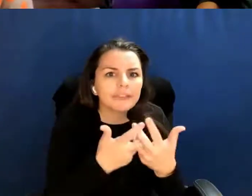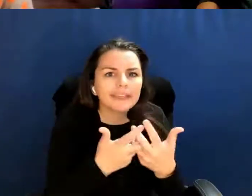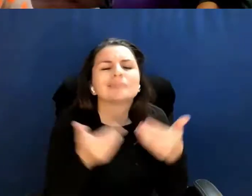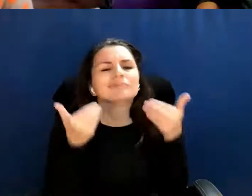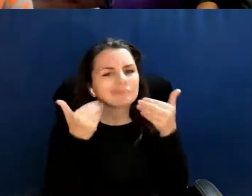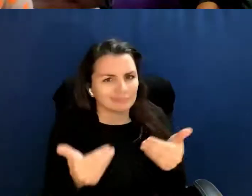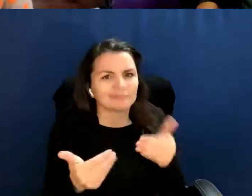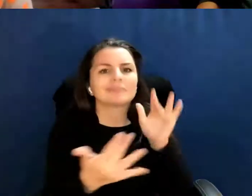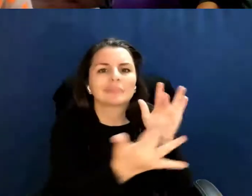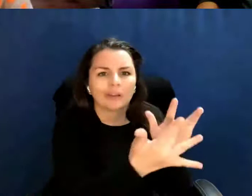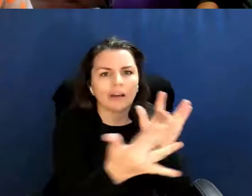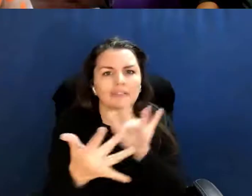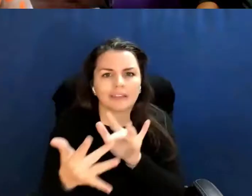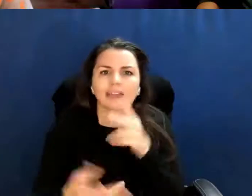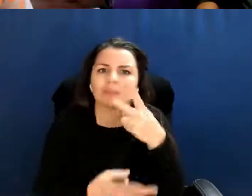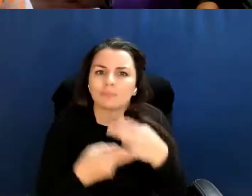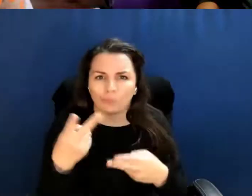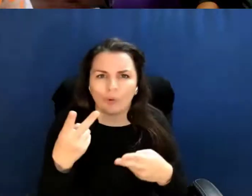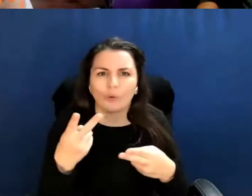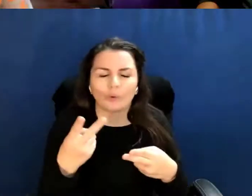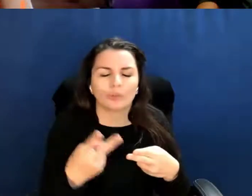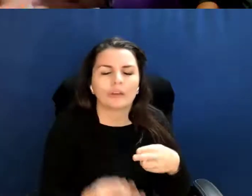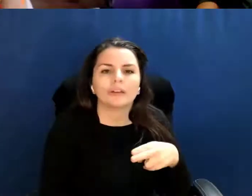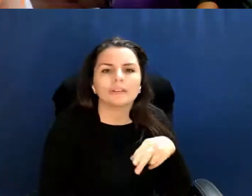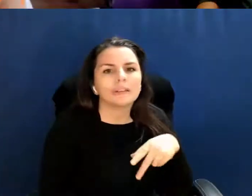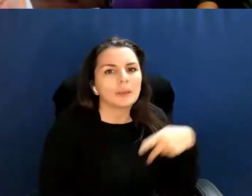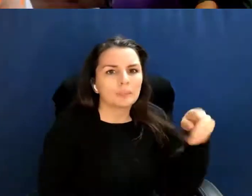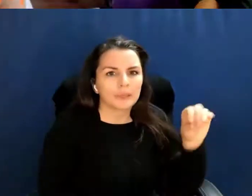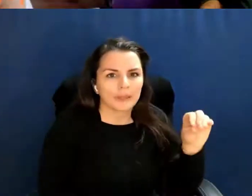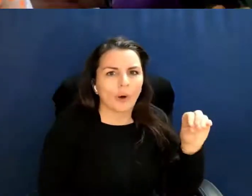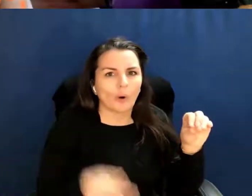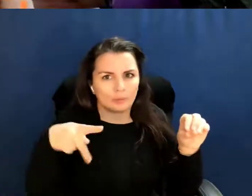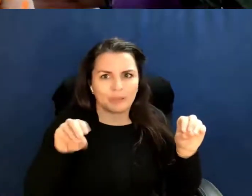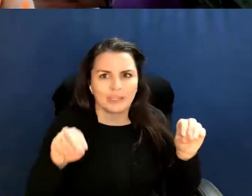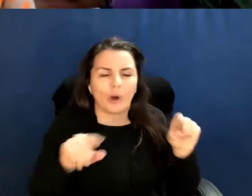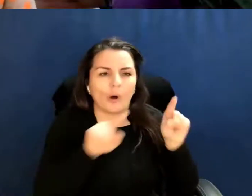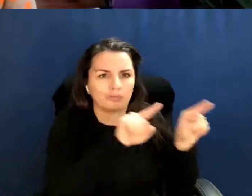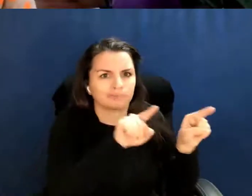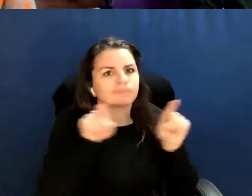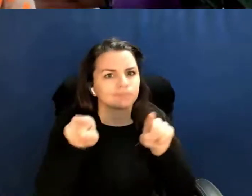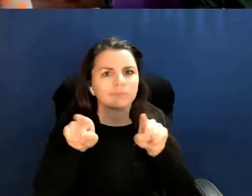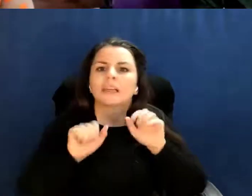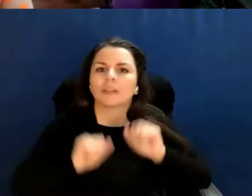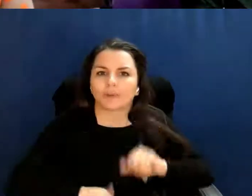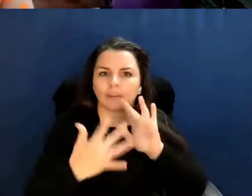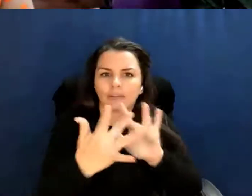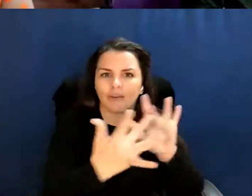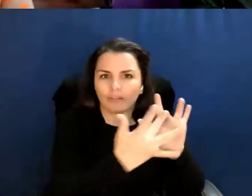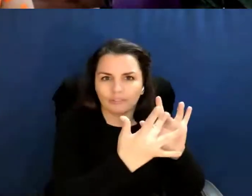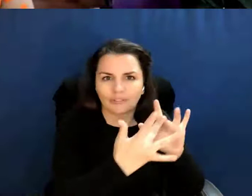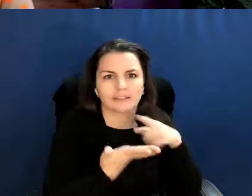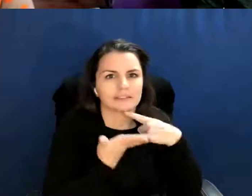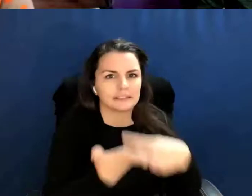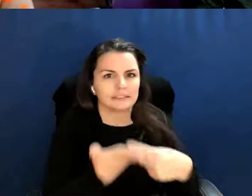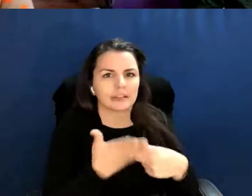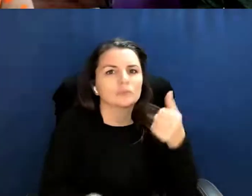in both of those funding announcements, and they can help you sort of sort through that and make sure that you're targeting the right application. Sheri Cummins: Right.